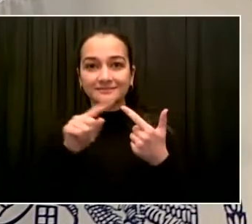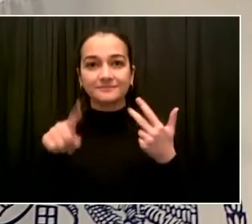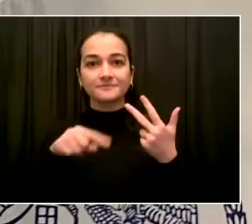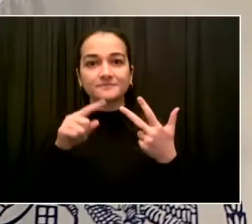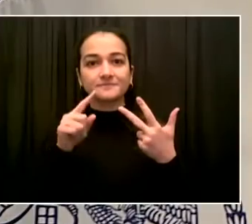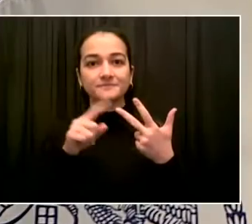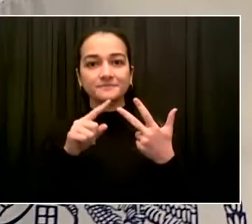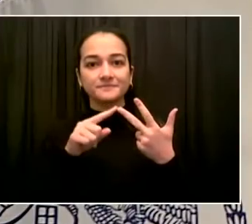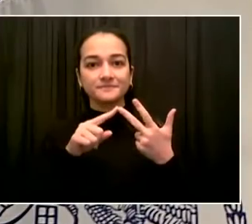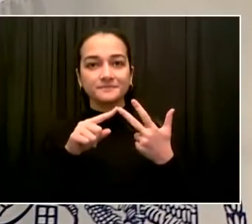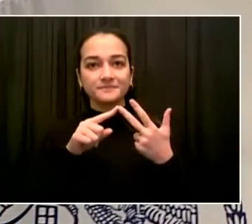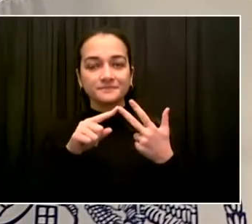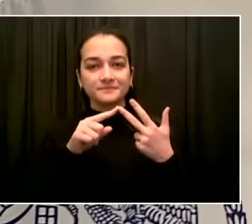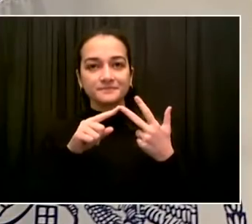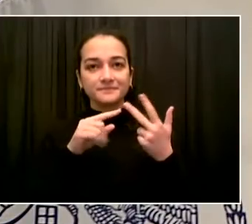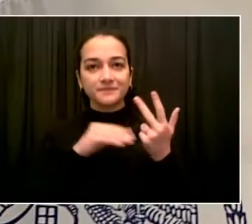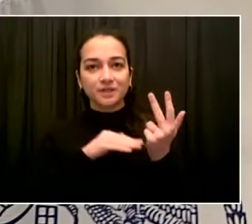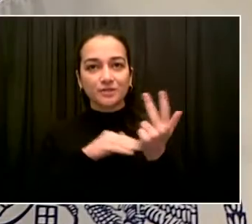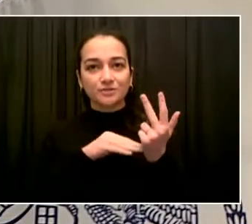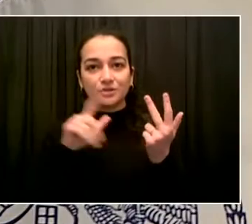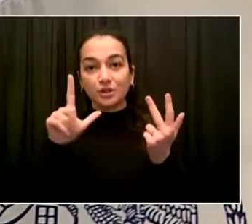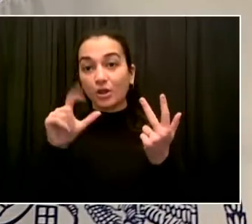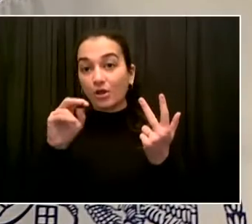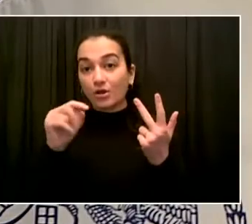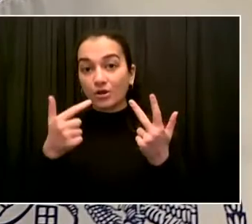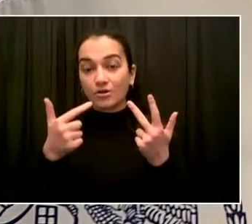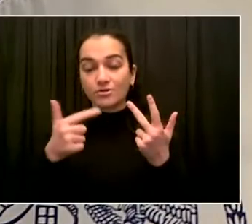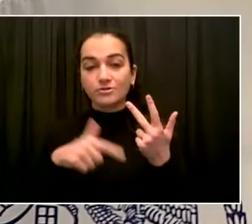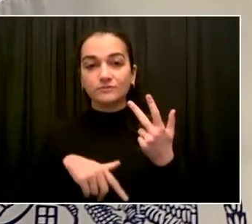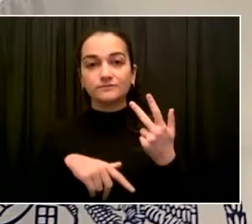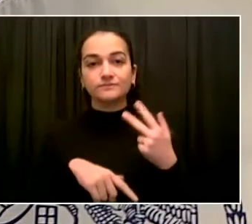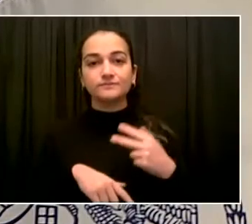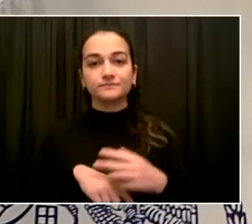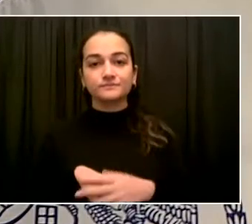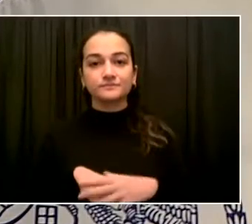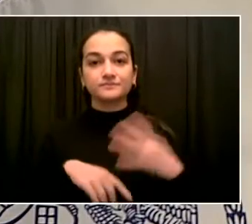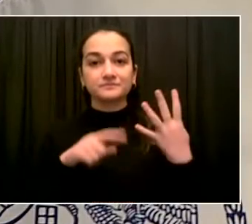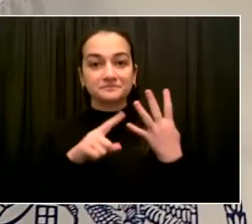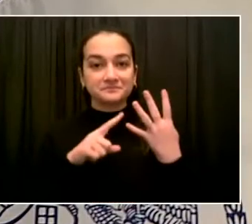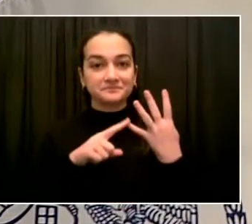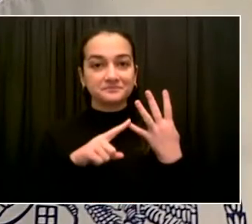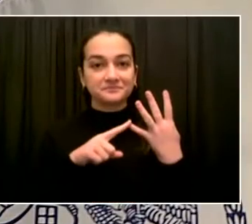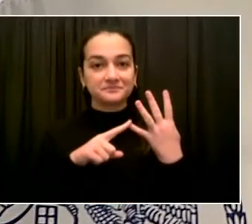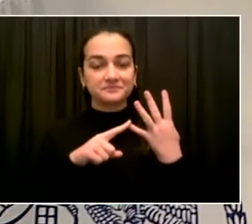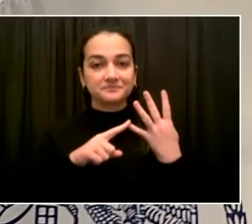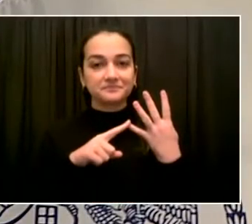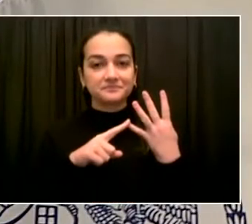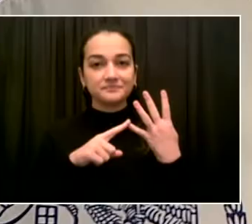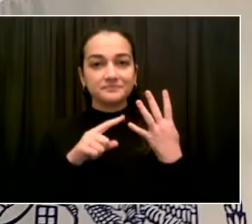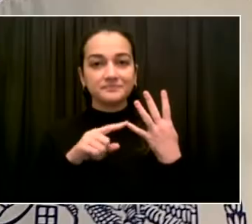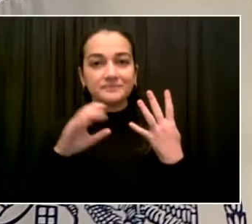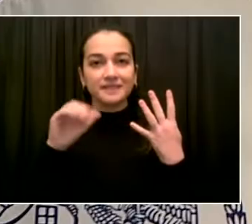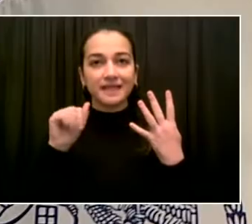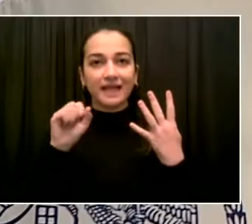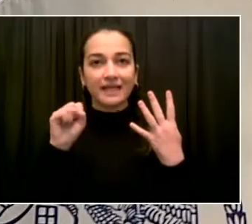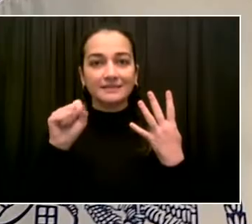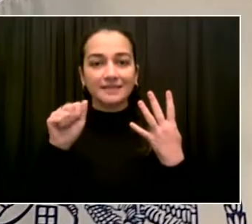WE ARE JOINED